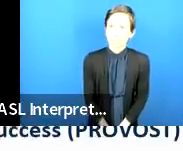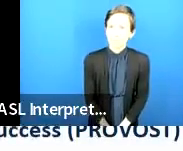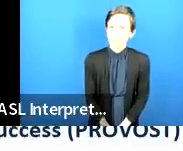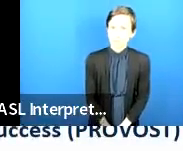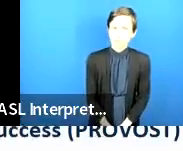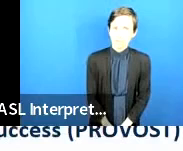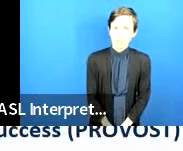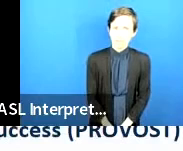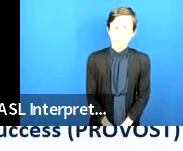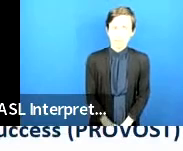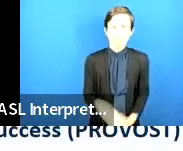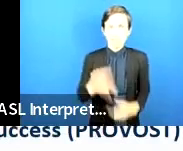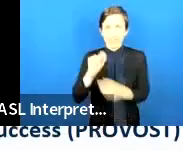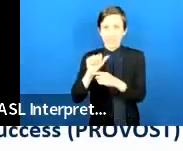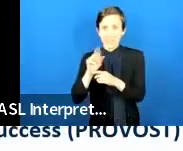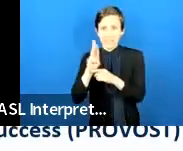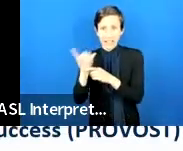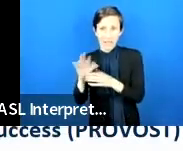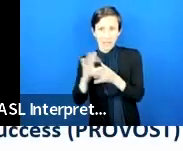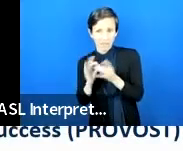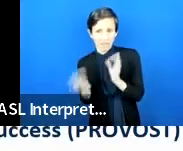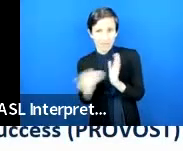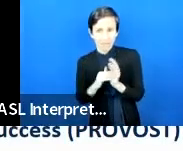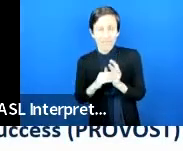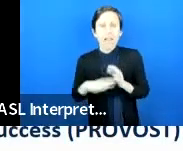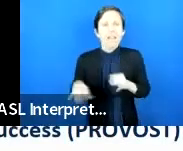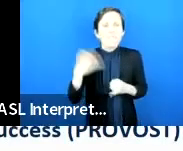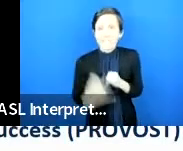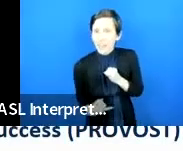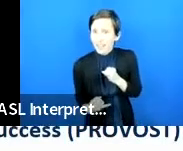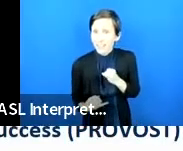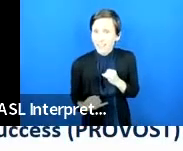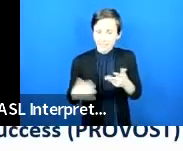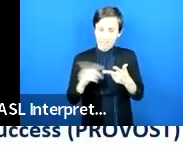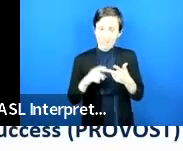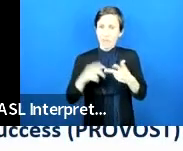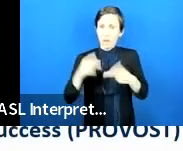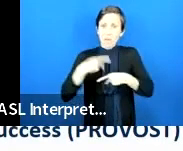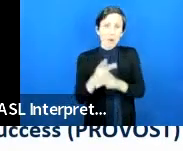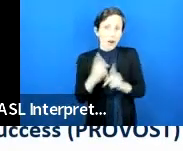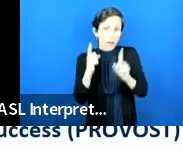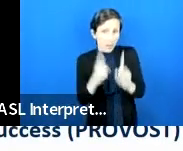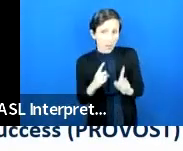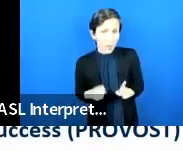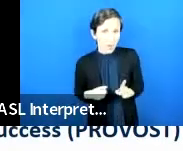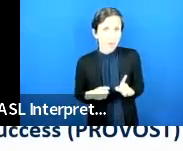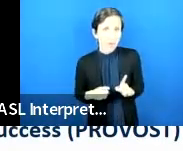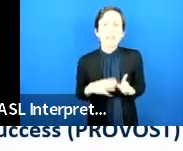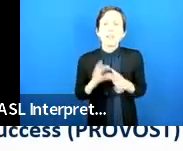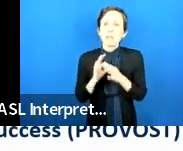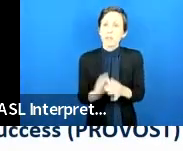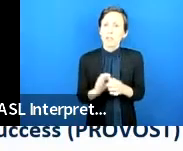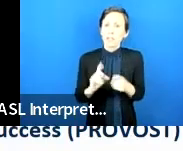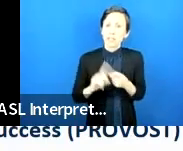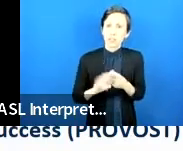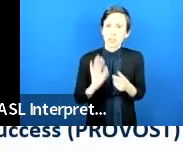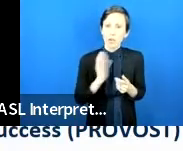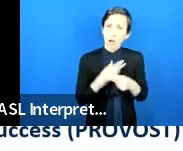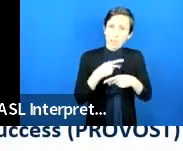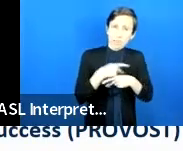Finally, the product goal reflects our efforts related to products or the infusion of diversity, equity,